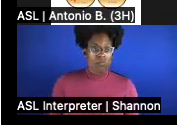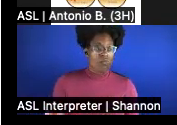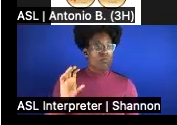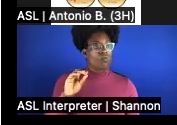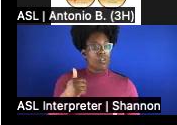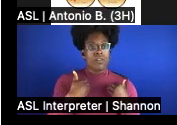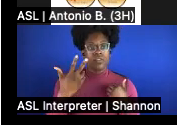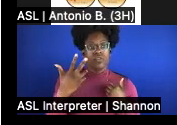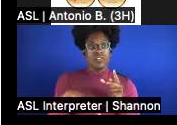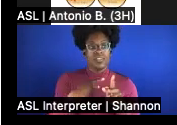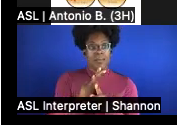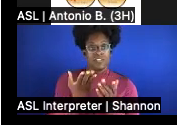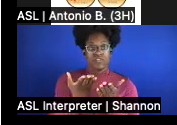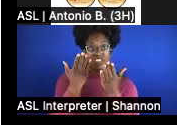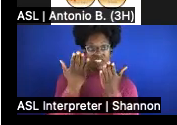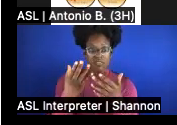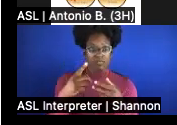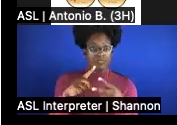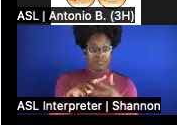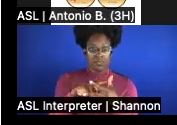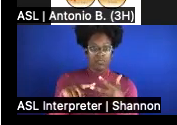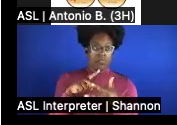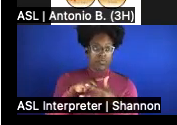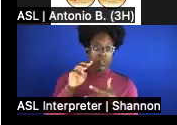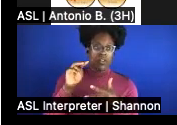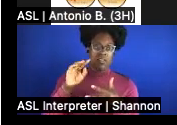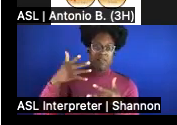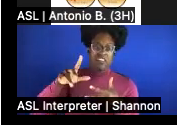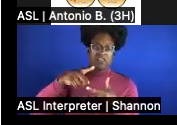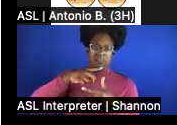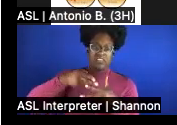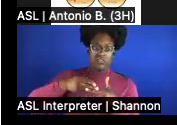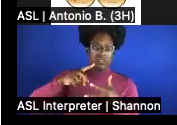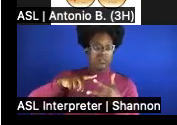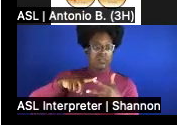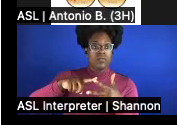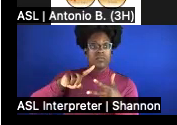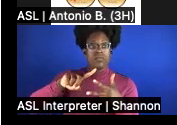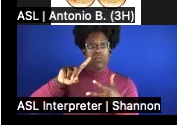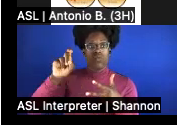minimal marking. Suggestions that were written in word form were either phrased as questions or